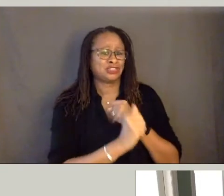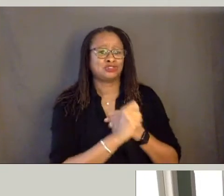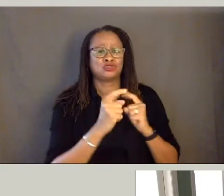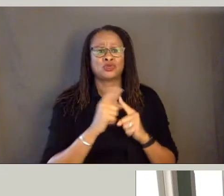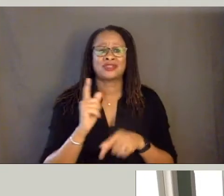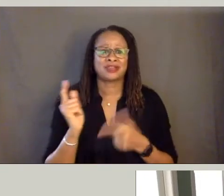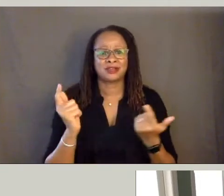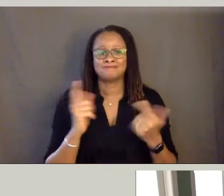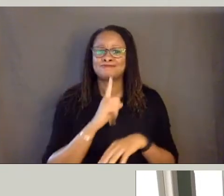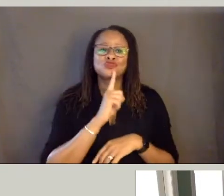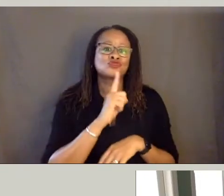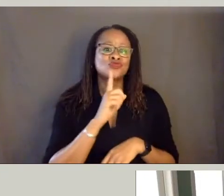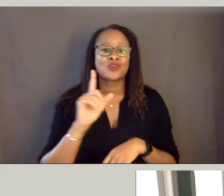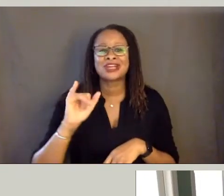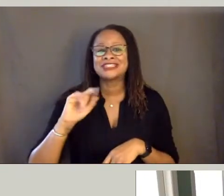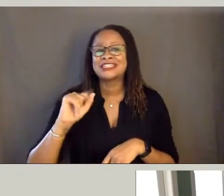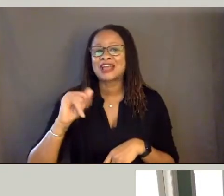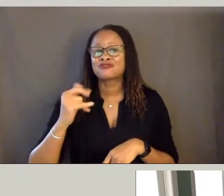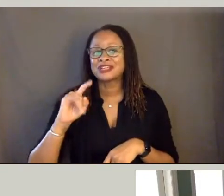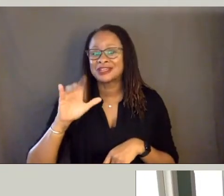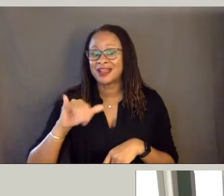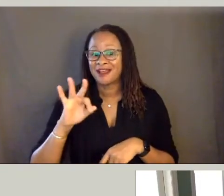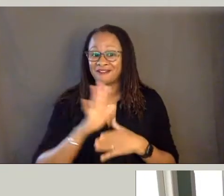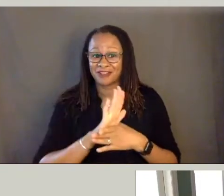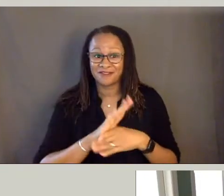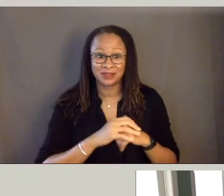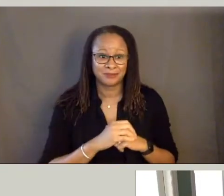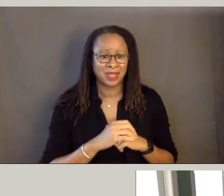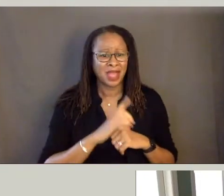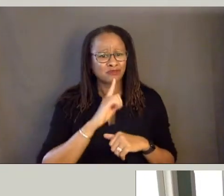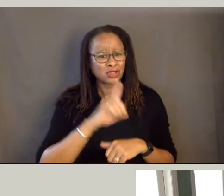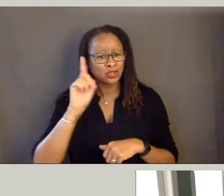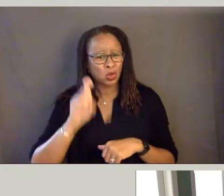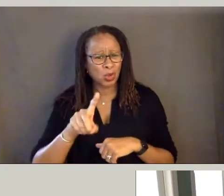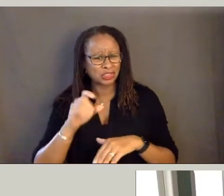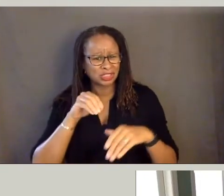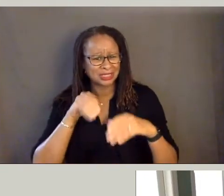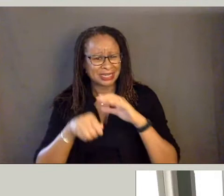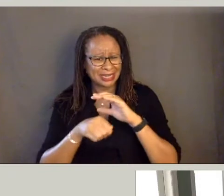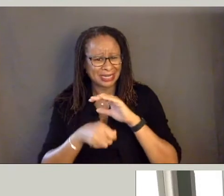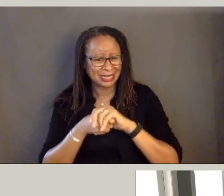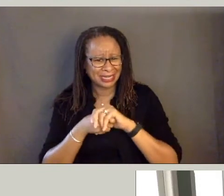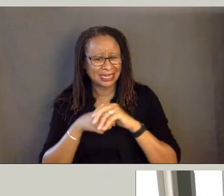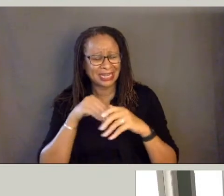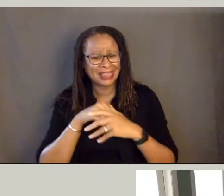And I think the question hidden in that answer is, whose lives do we value?